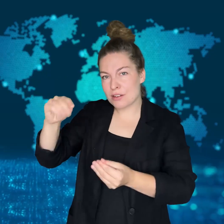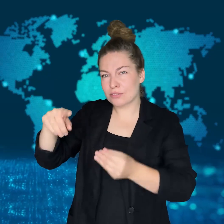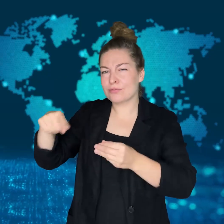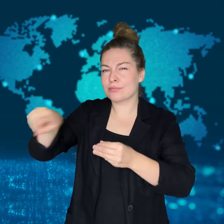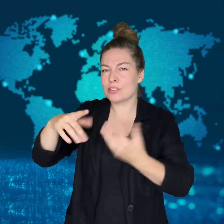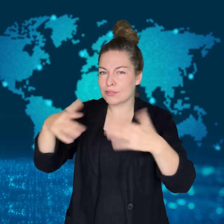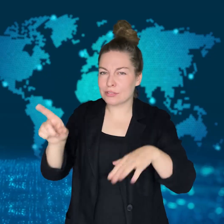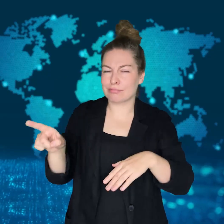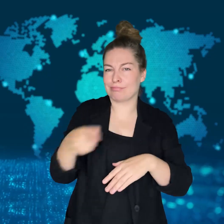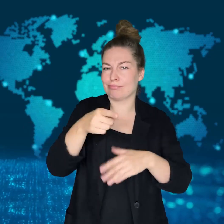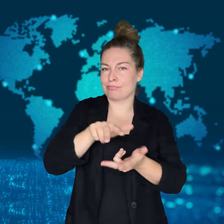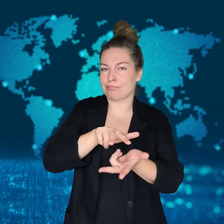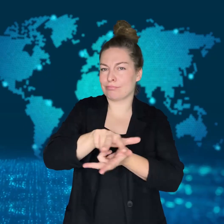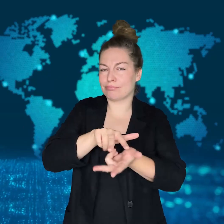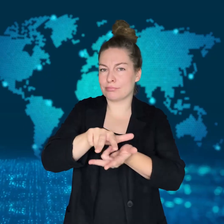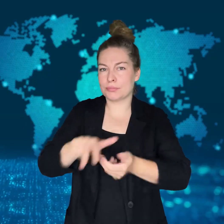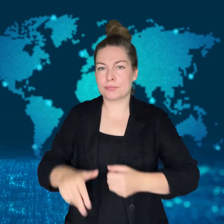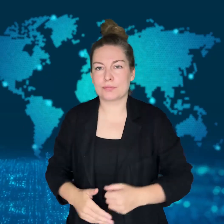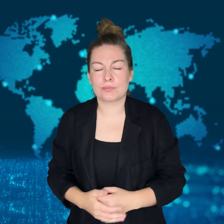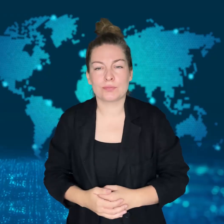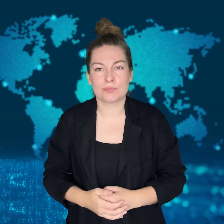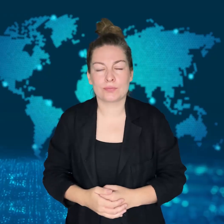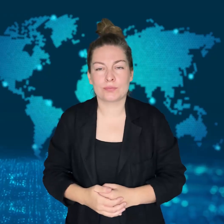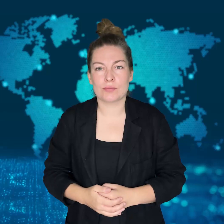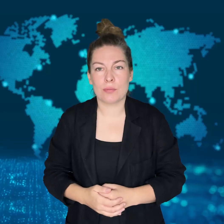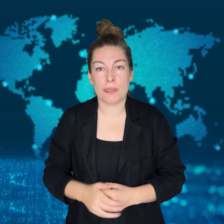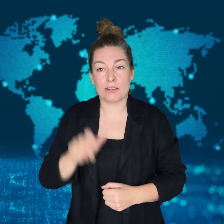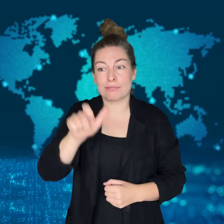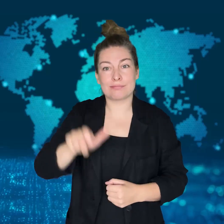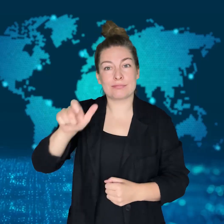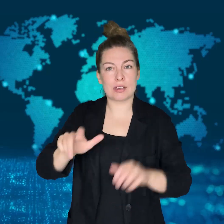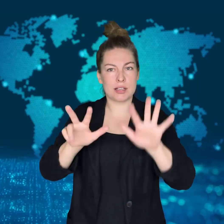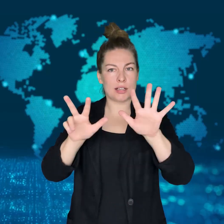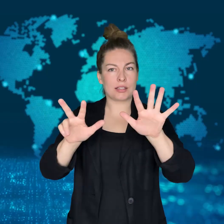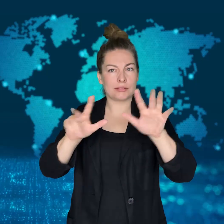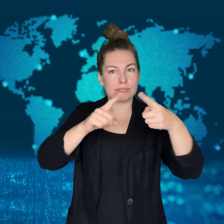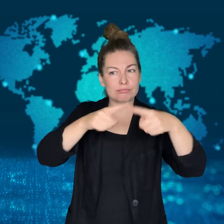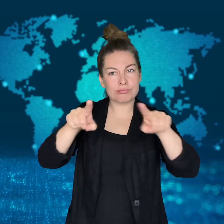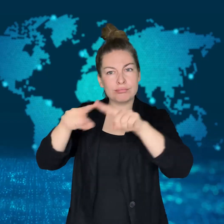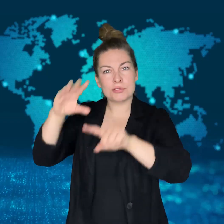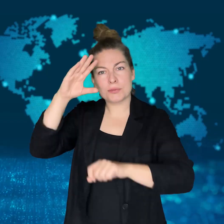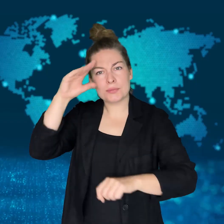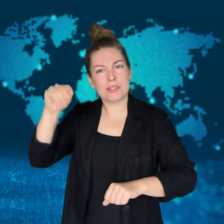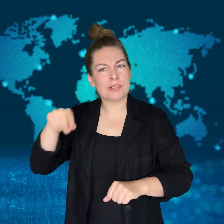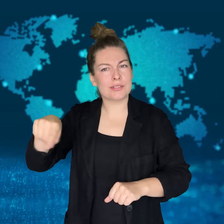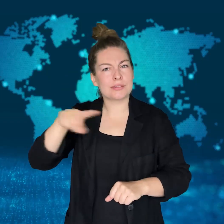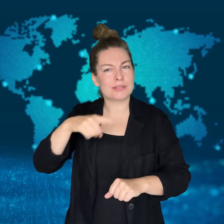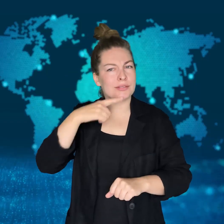Eight different men have accused the company of hosting the events.